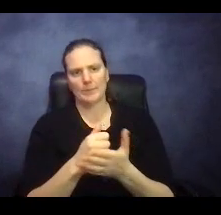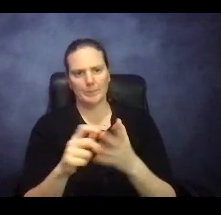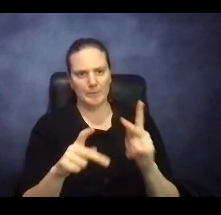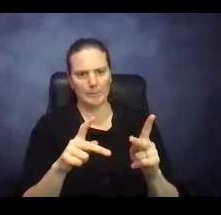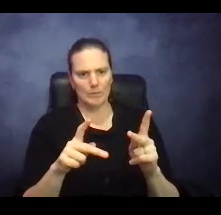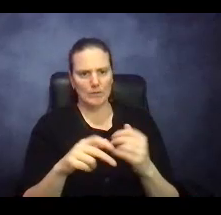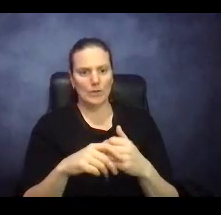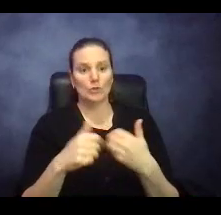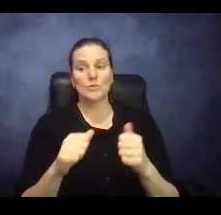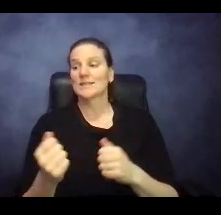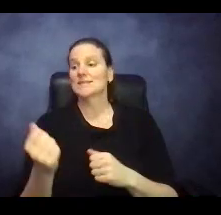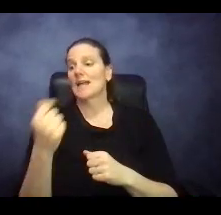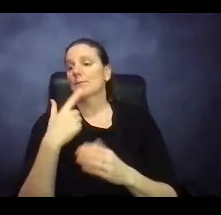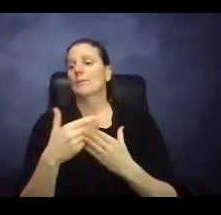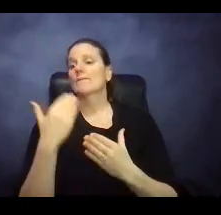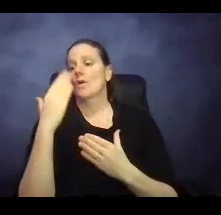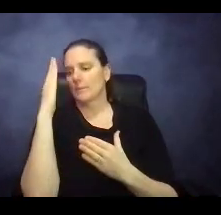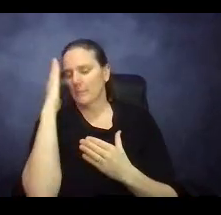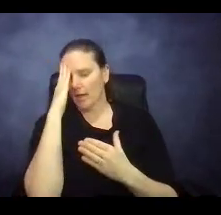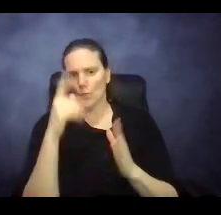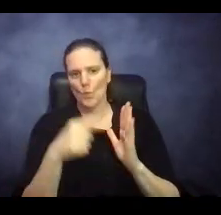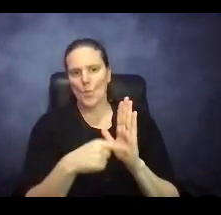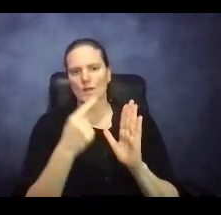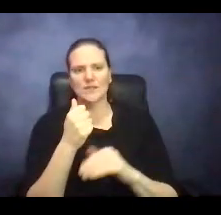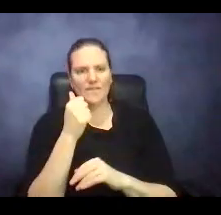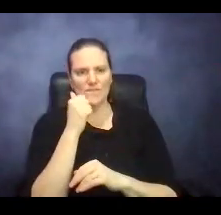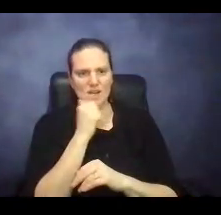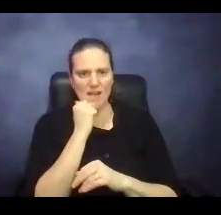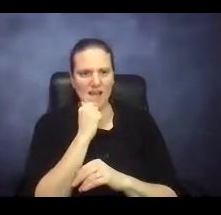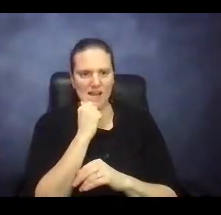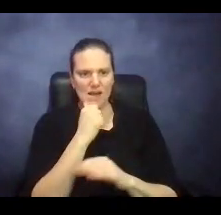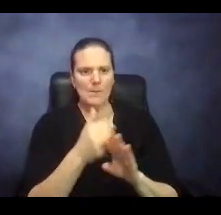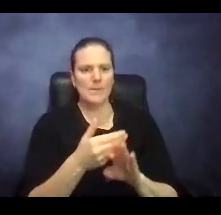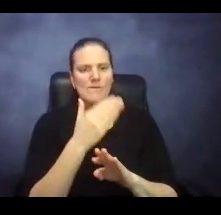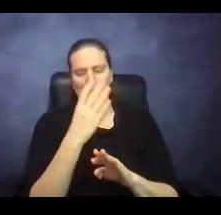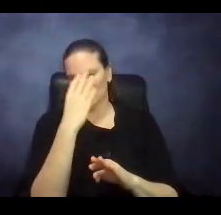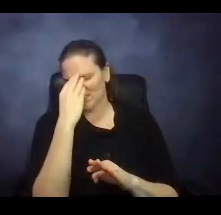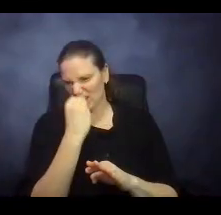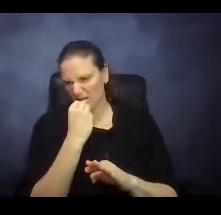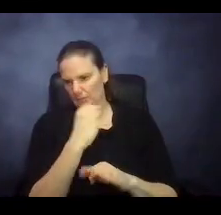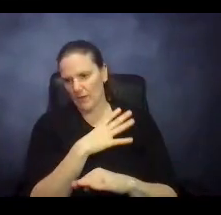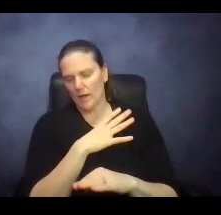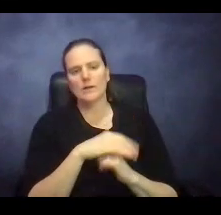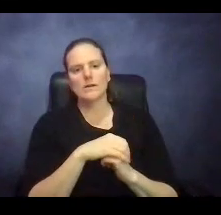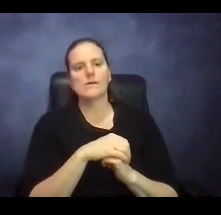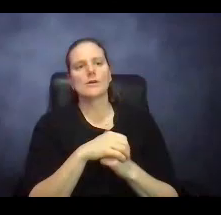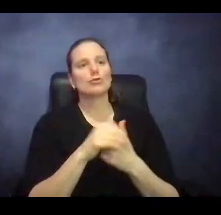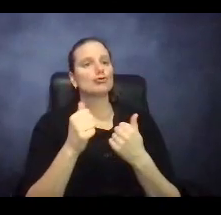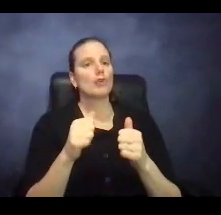before you go to bed, like once, once a day just before, before you go to sleep. You can also try it during the day,